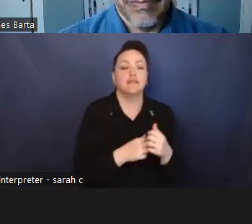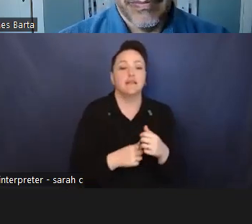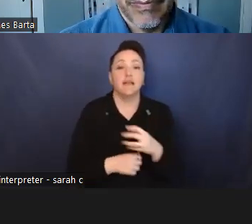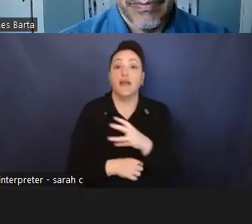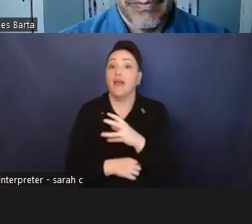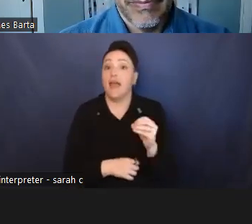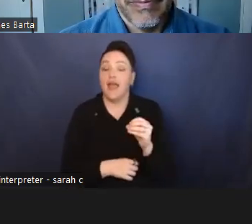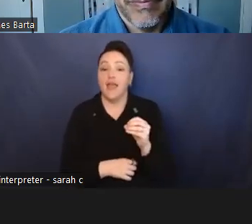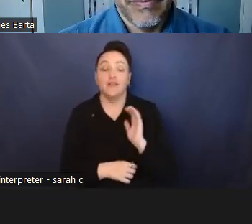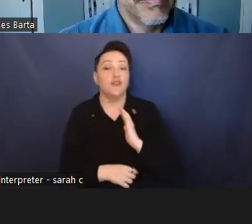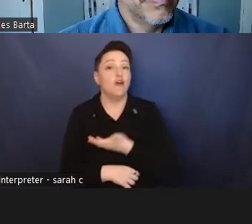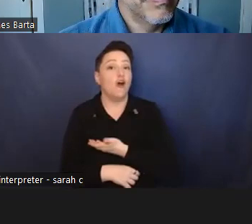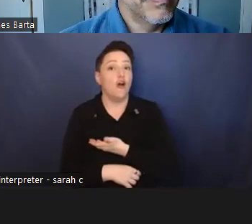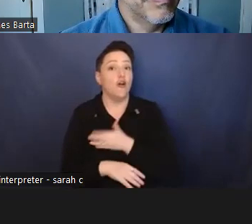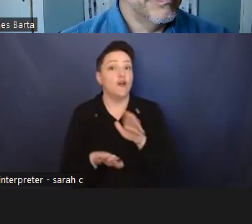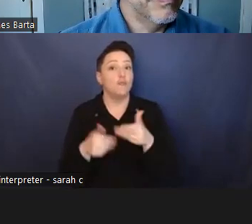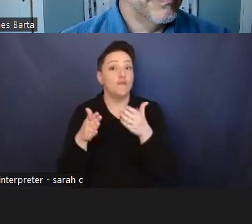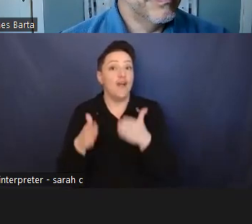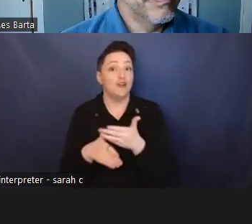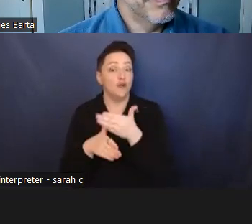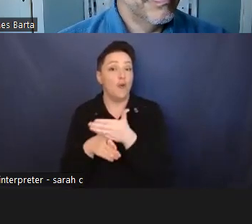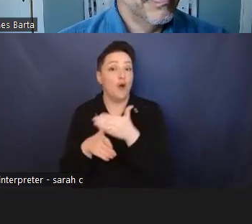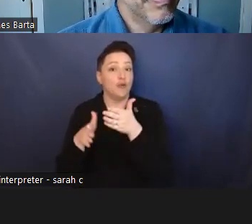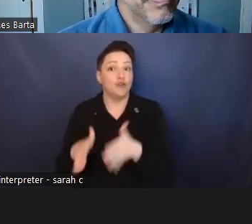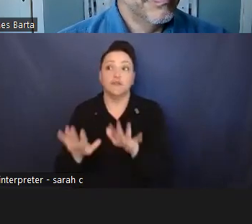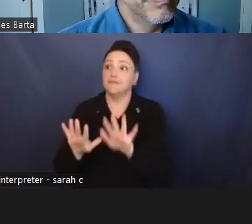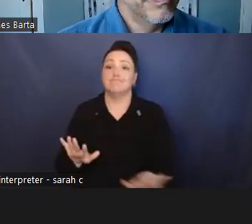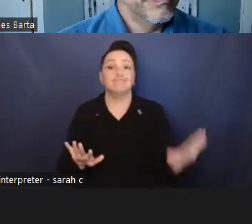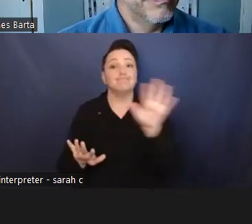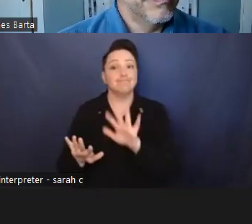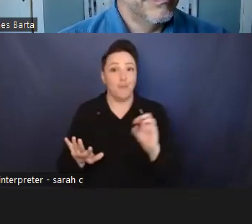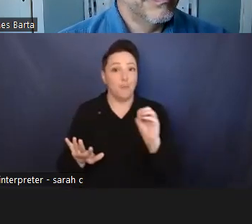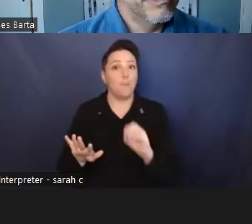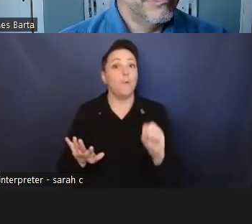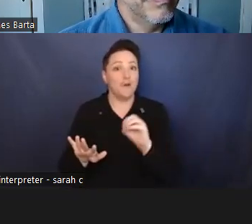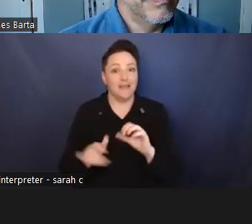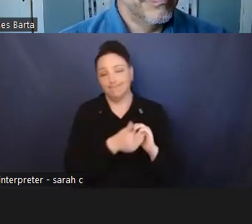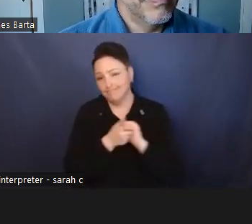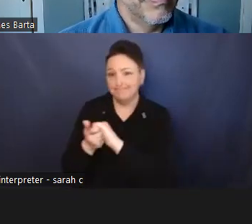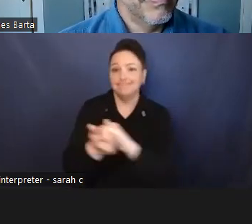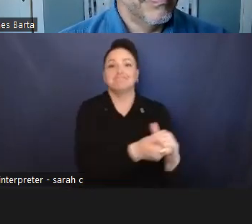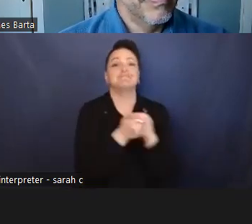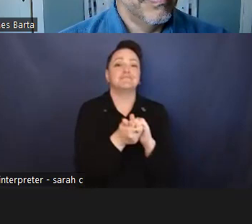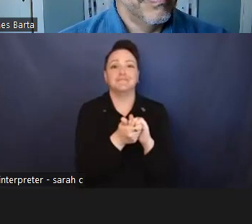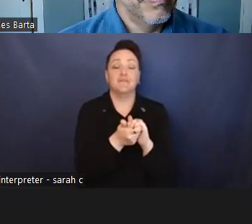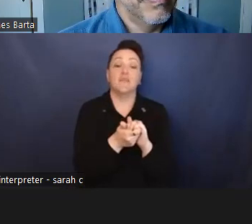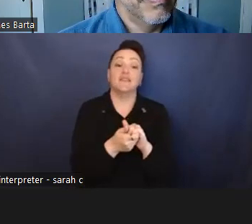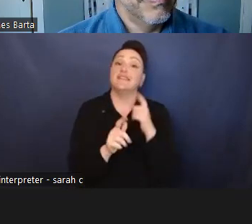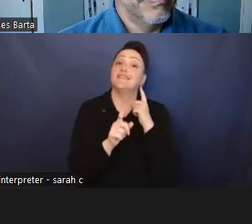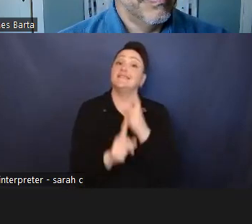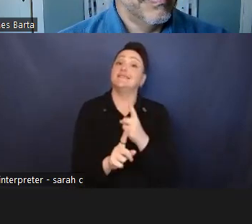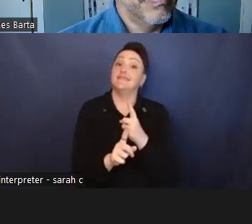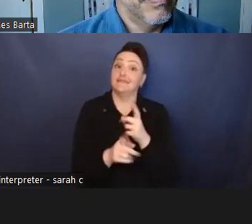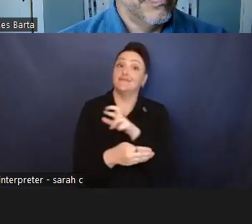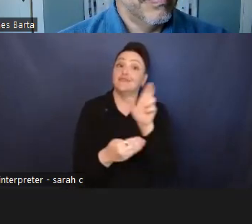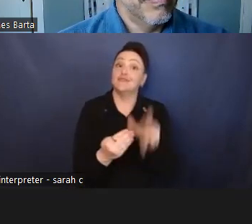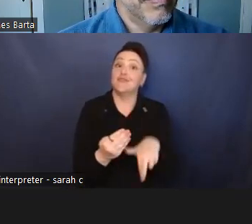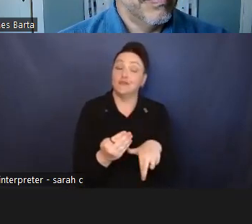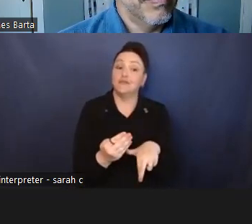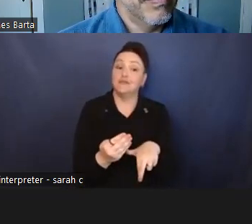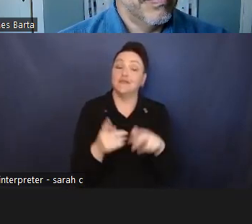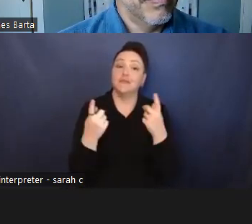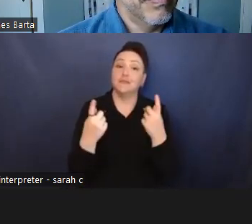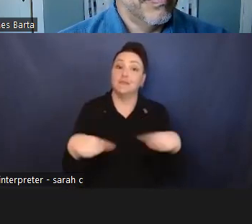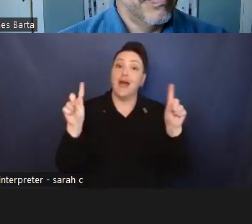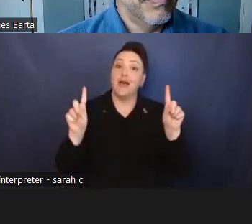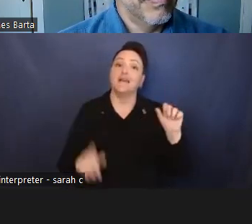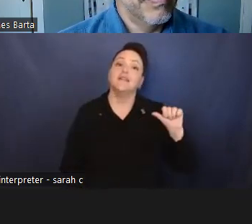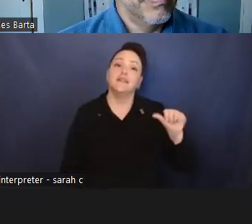provider partners across the state. And this work resulted in a ten million dollars funding for